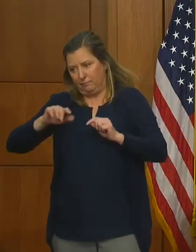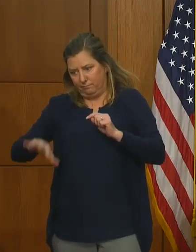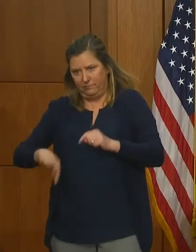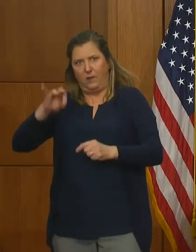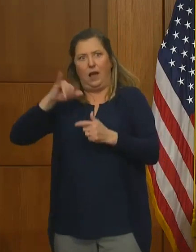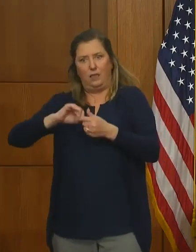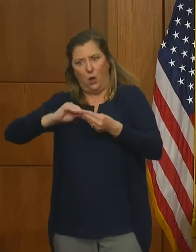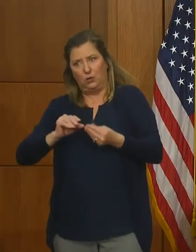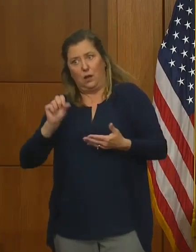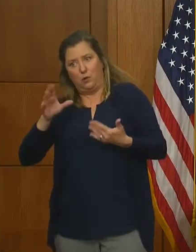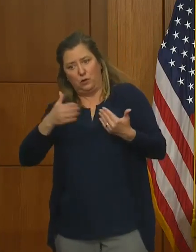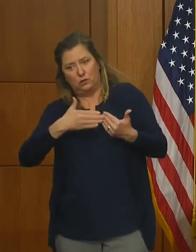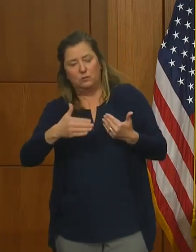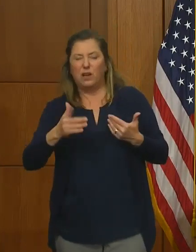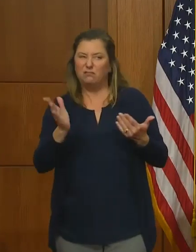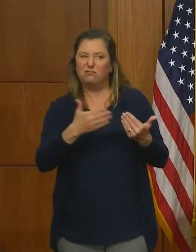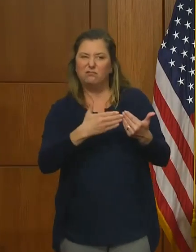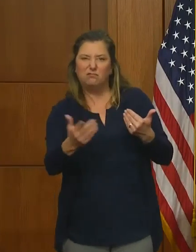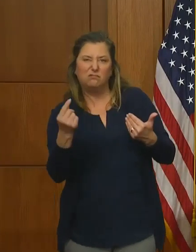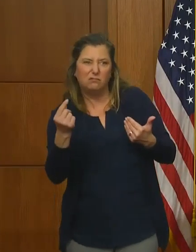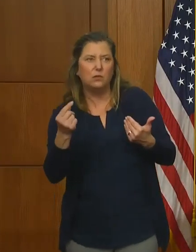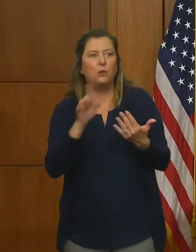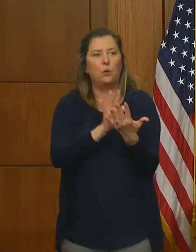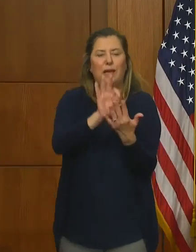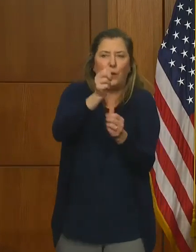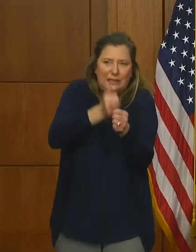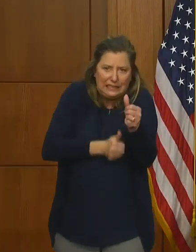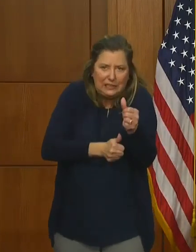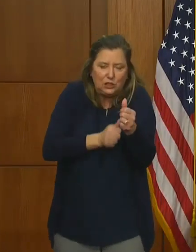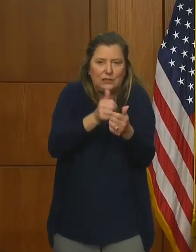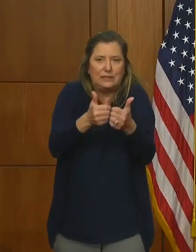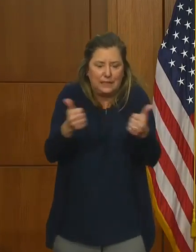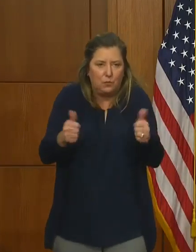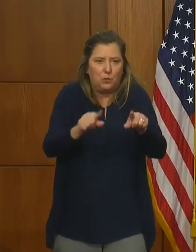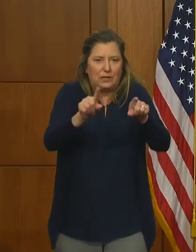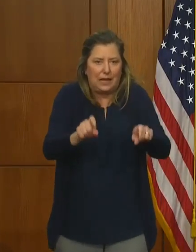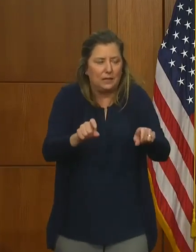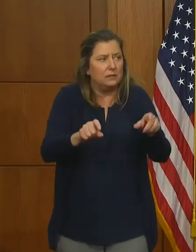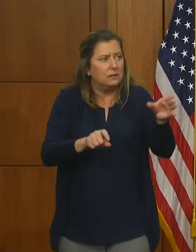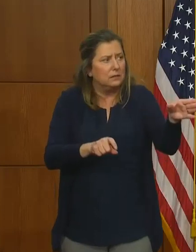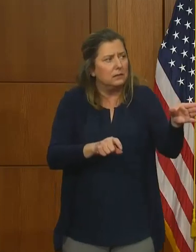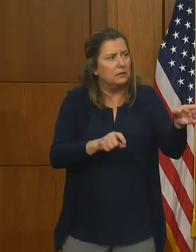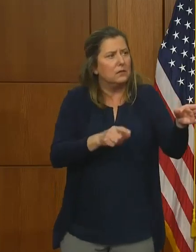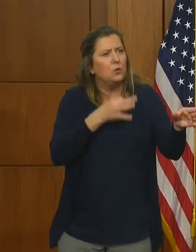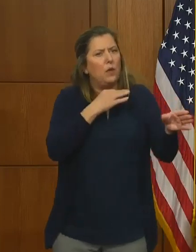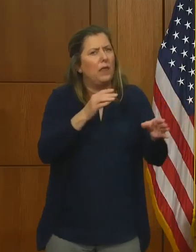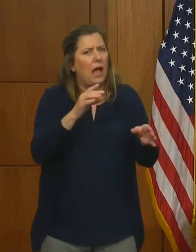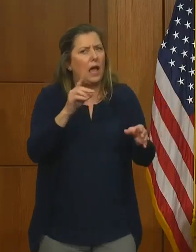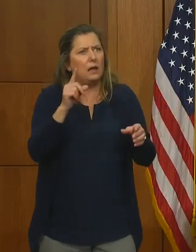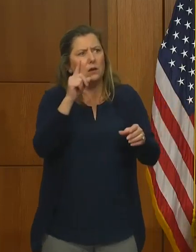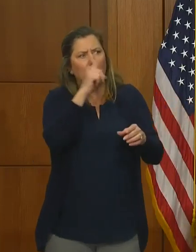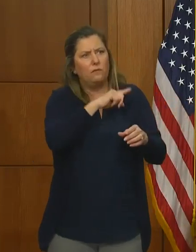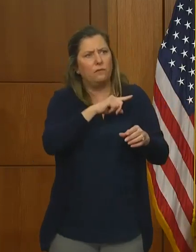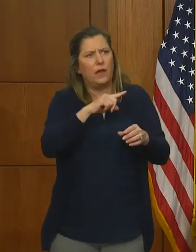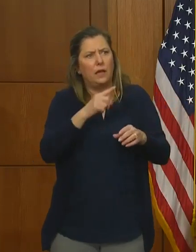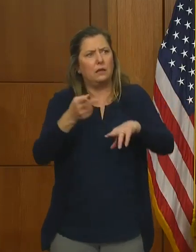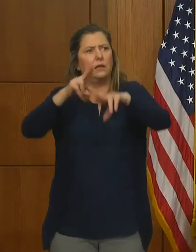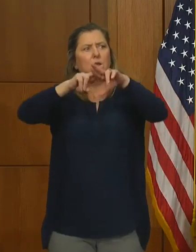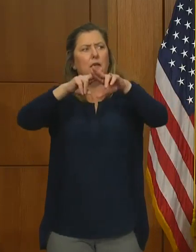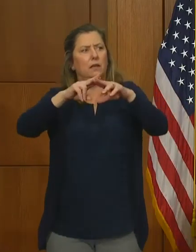GO BACK AND TAKE THAT ALL OUT BUT- GOING FORWARD WHAT WE'RE